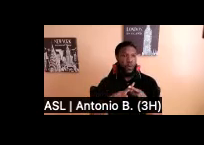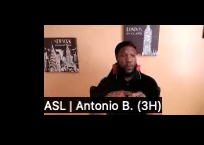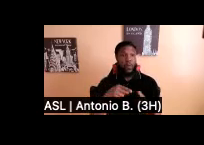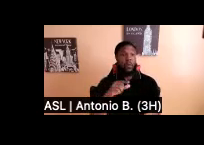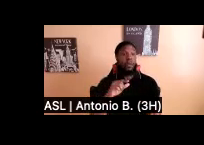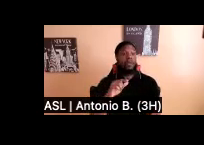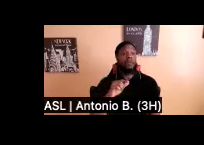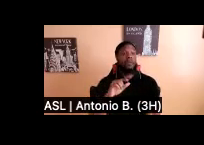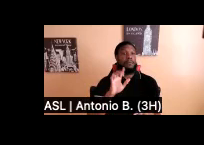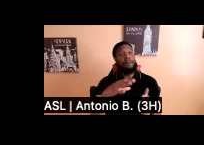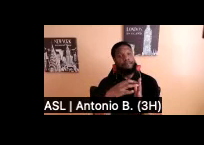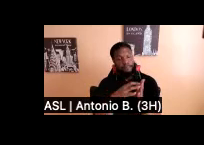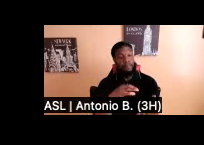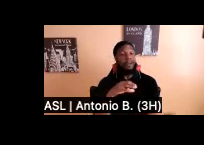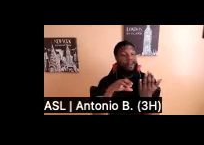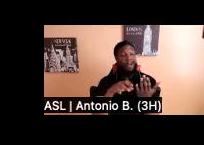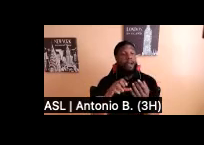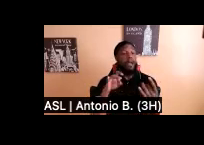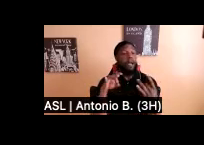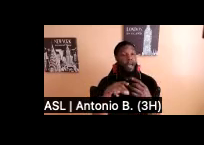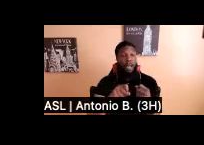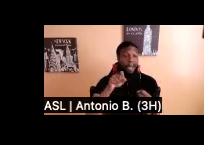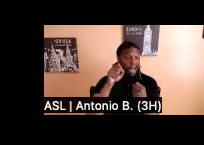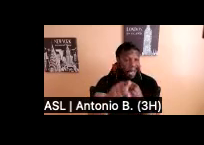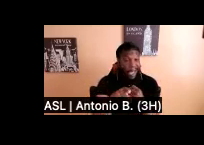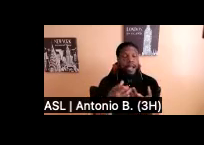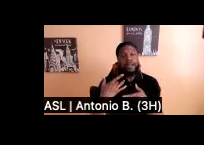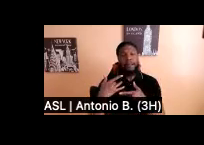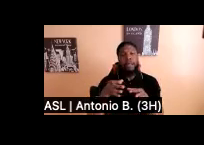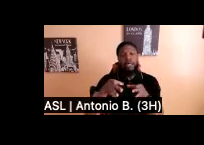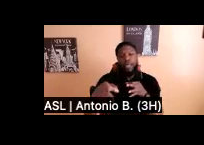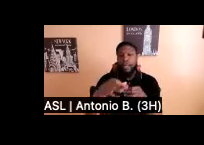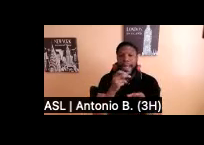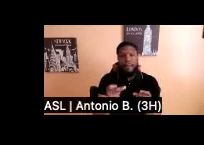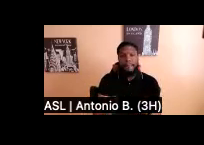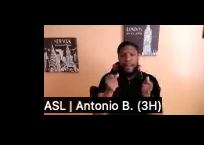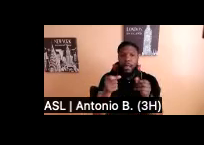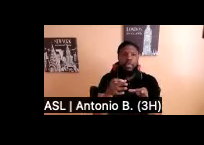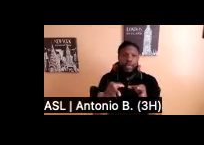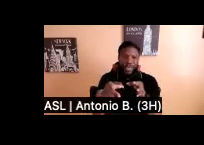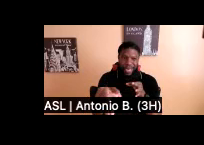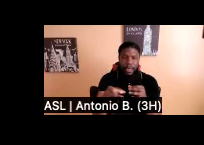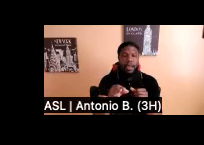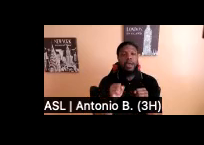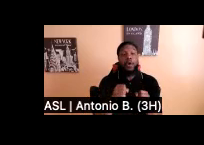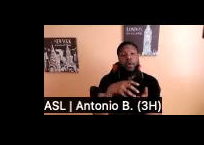because the communication is not instantaneous. The students have tablets and access their course